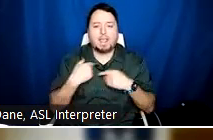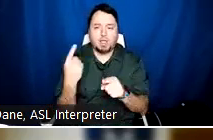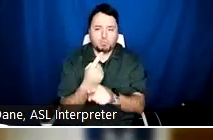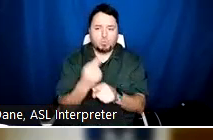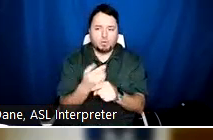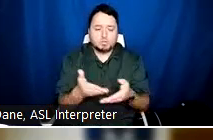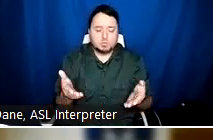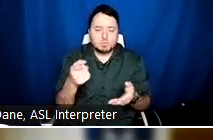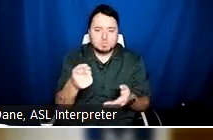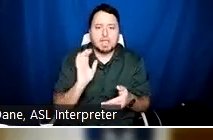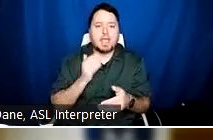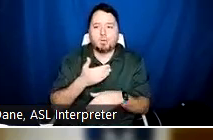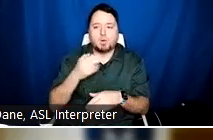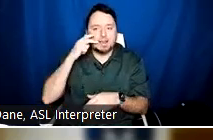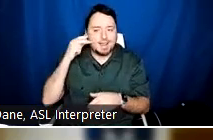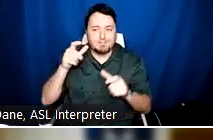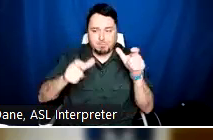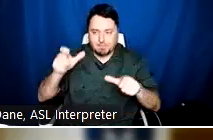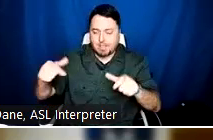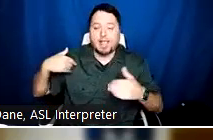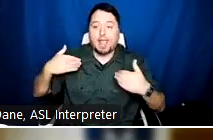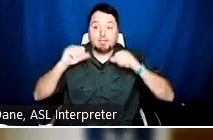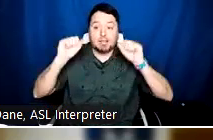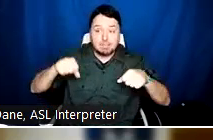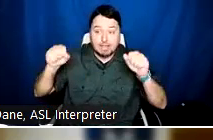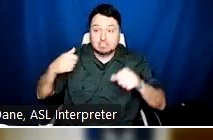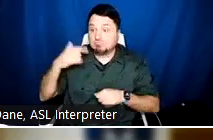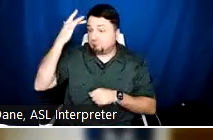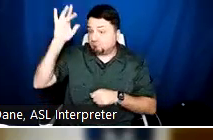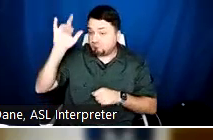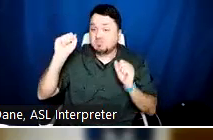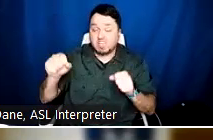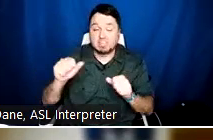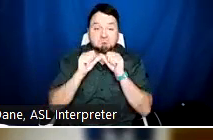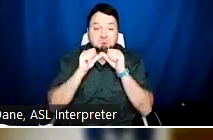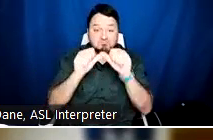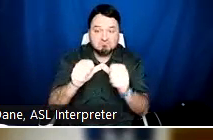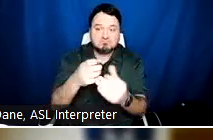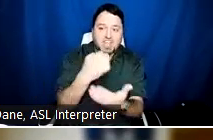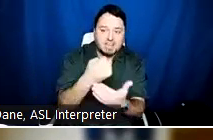our native people hold the capacity and ingenuity to ensure sustainable, economic, spiritual and